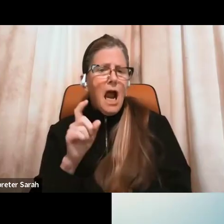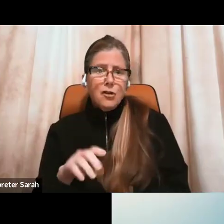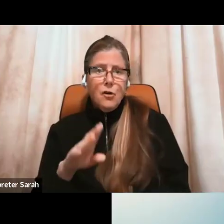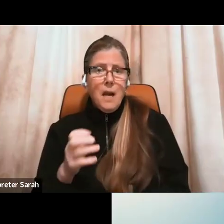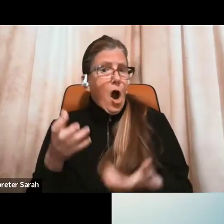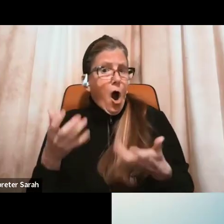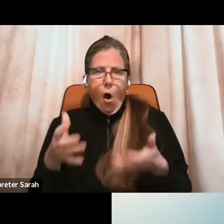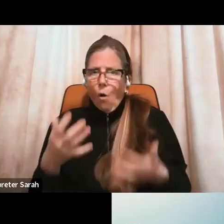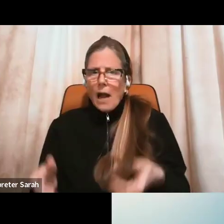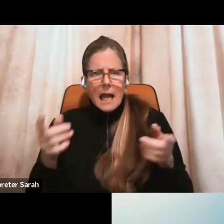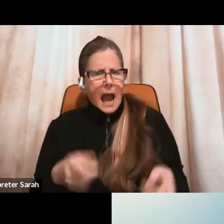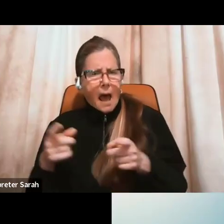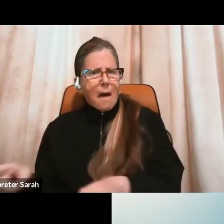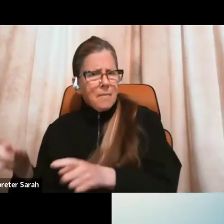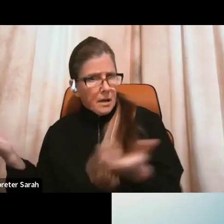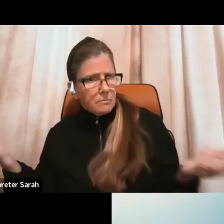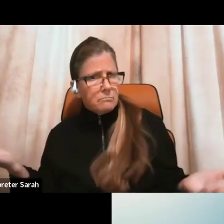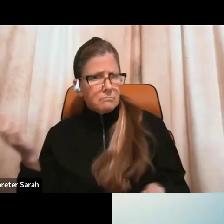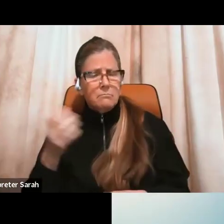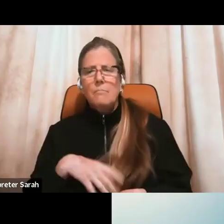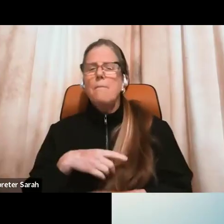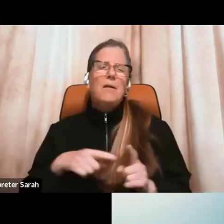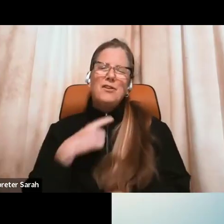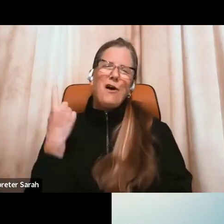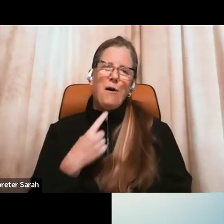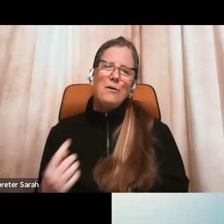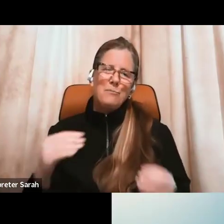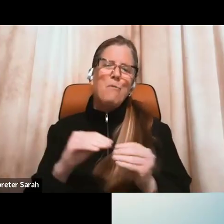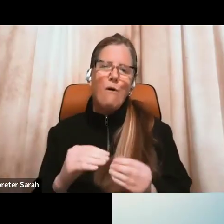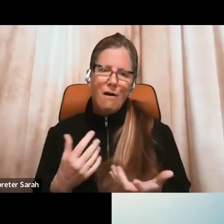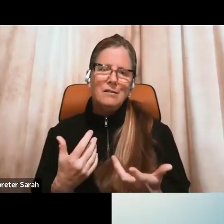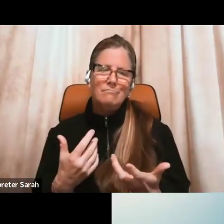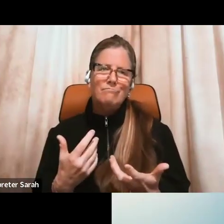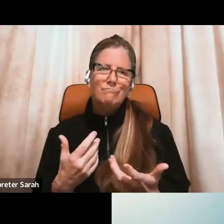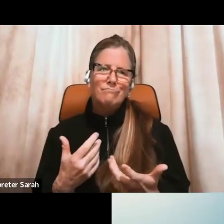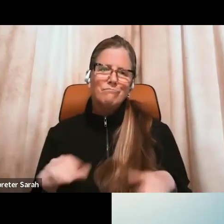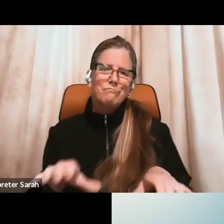is the bottom line, but there's always more to do. I mean, we have to make sure, even with our